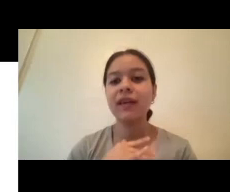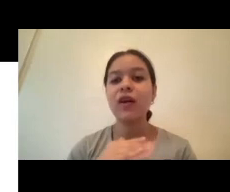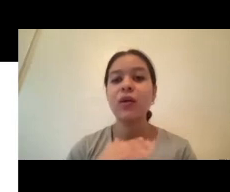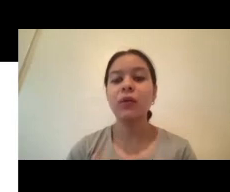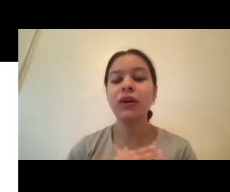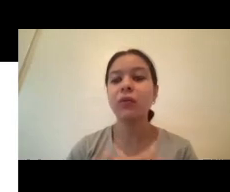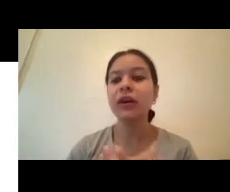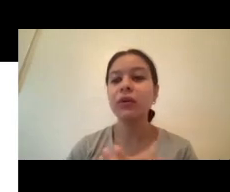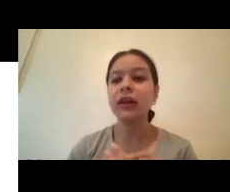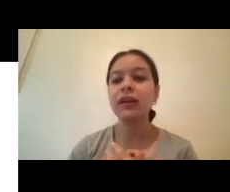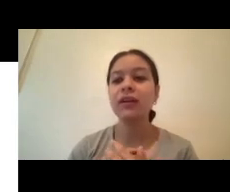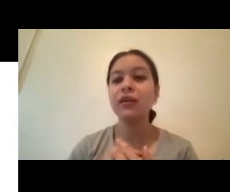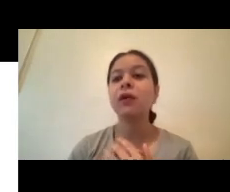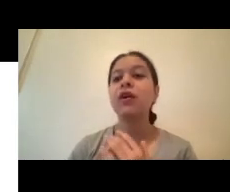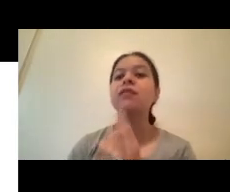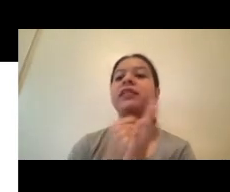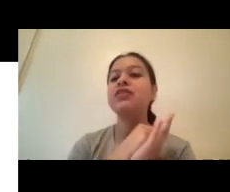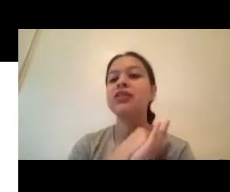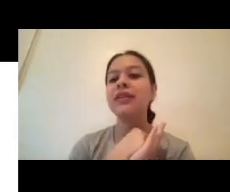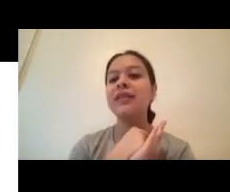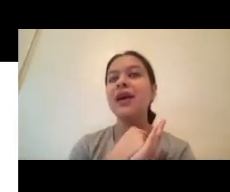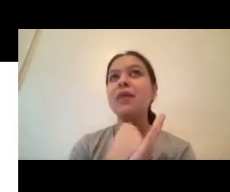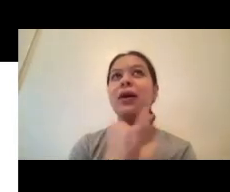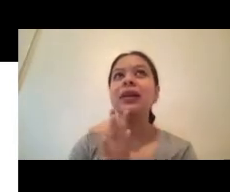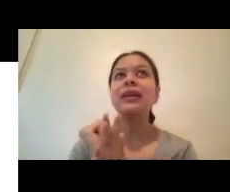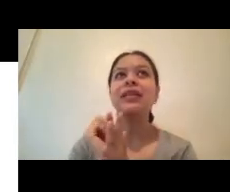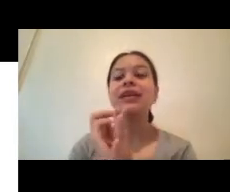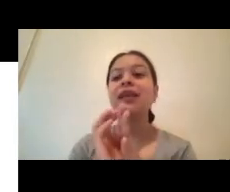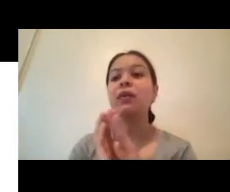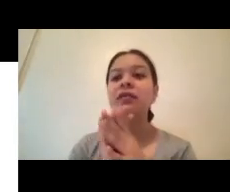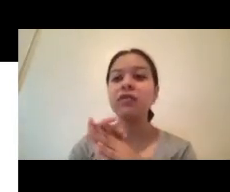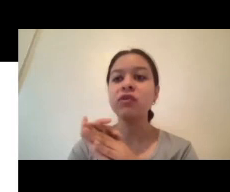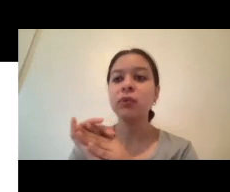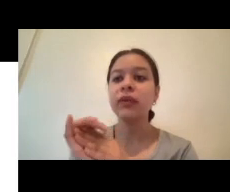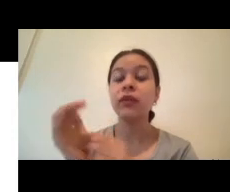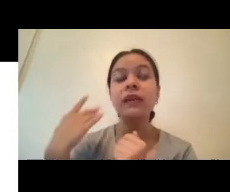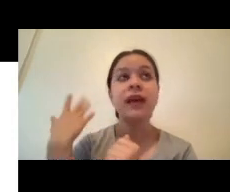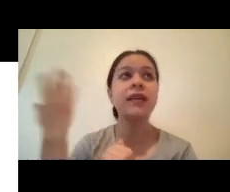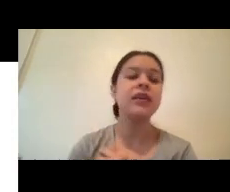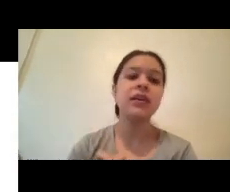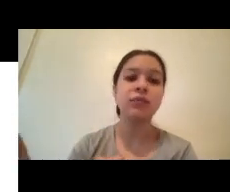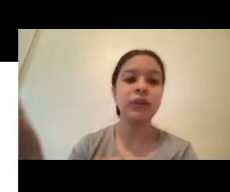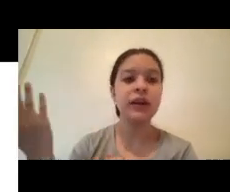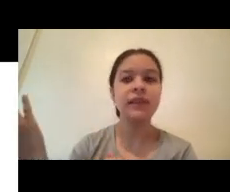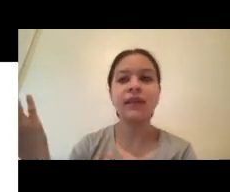like one on one or like, you know, small conversations about like things I wasn't comfortable with or things I didn't even realize,